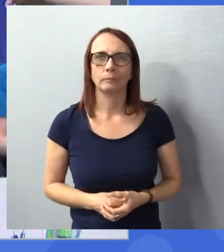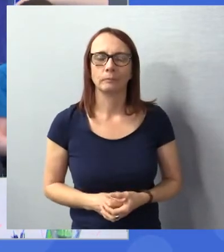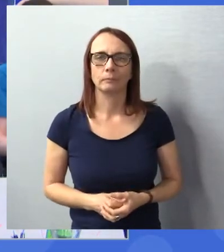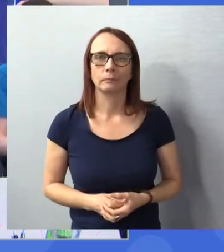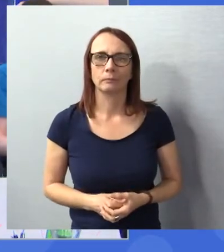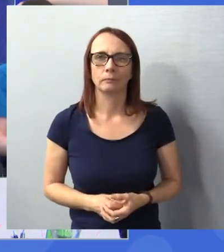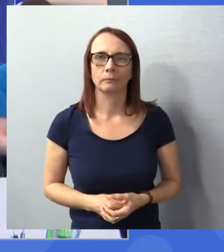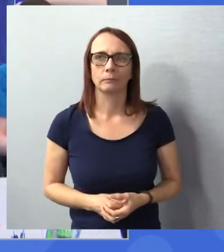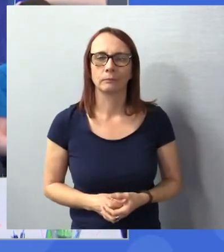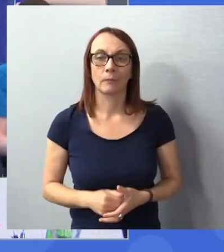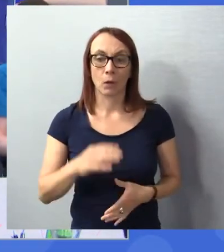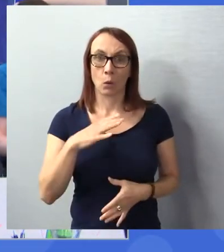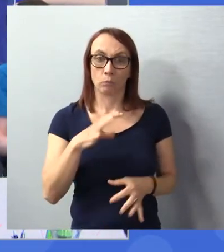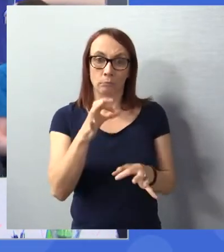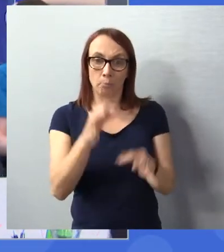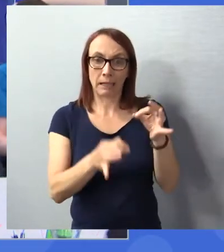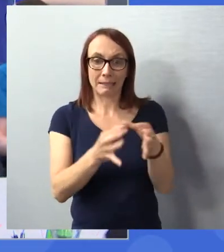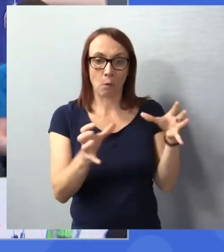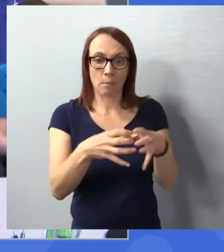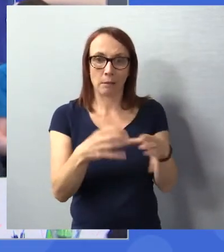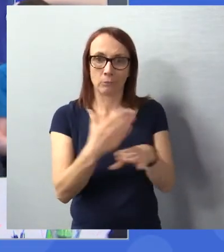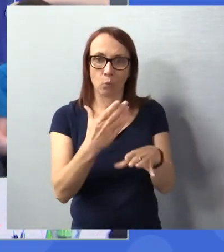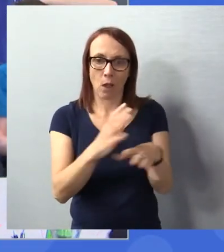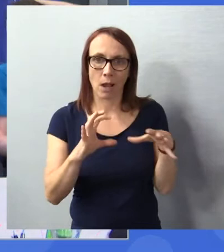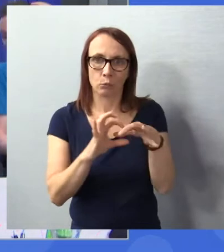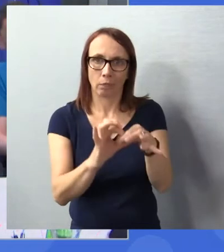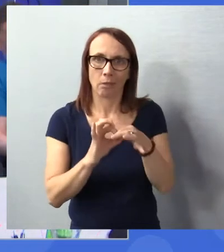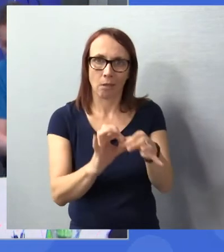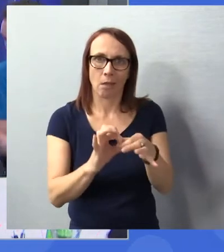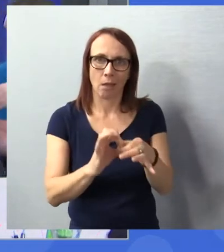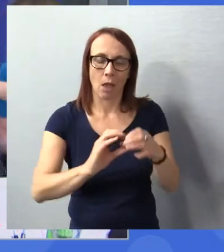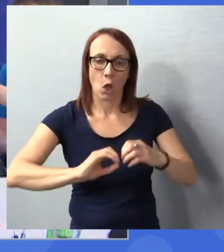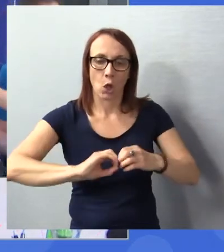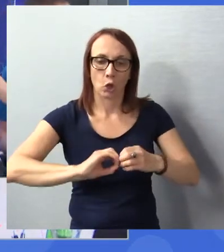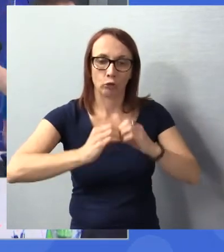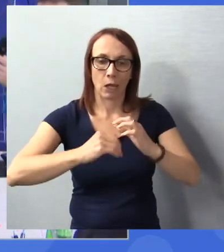the parties to work together to create a new revised Scottish Constitution